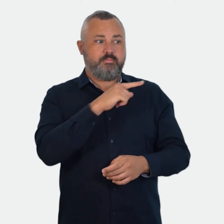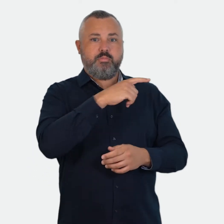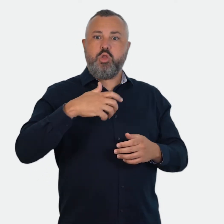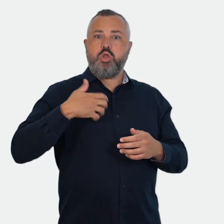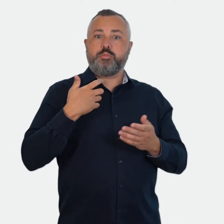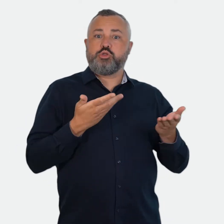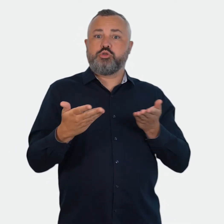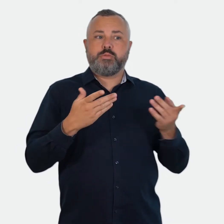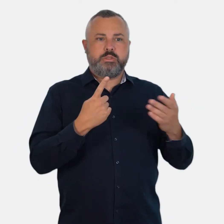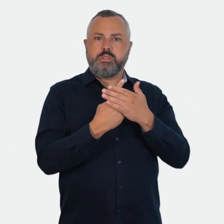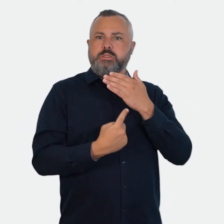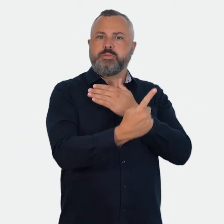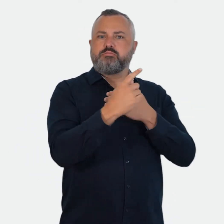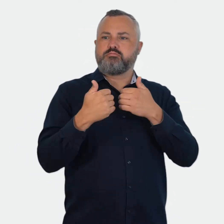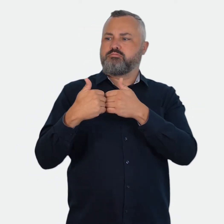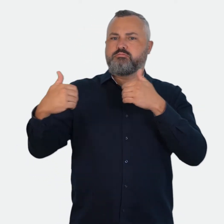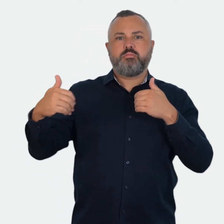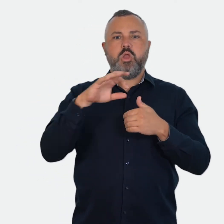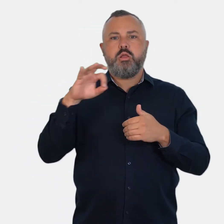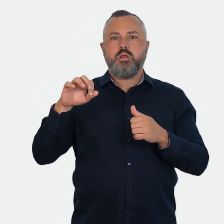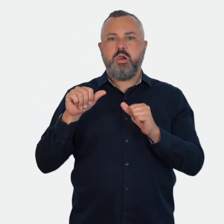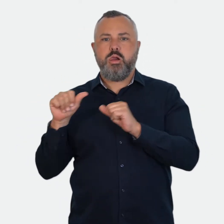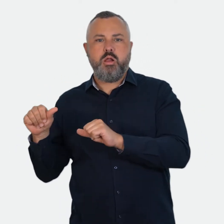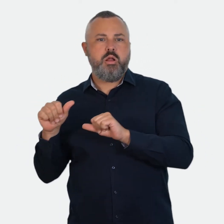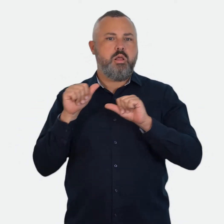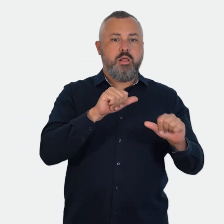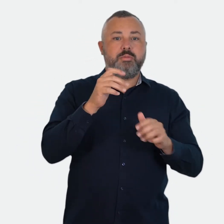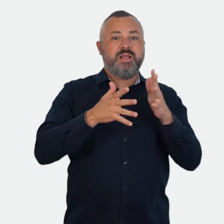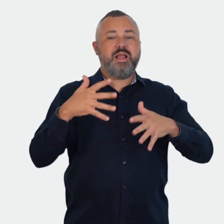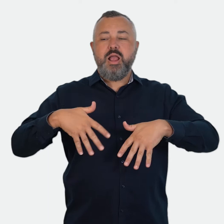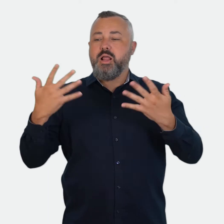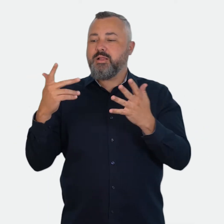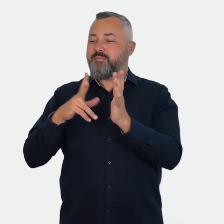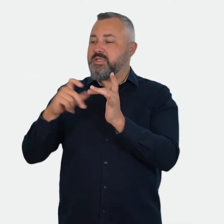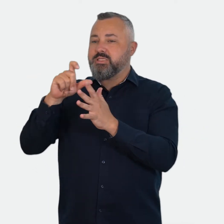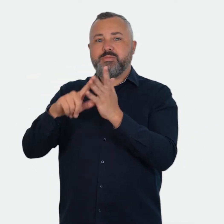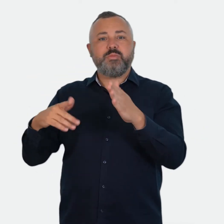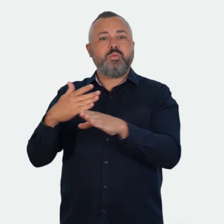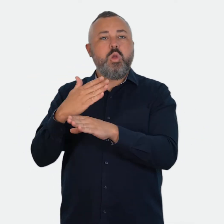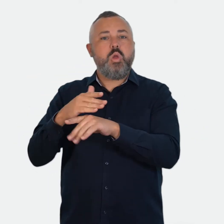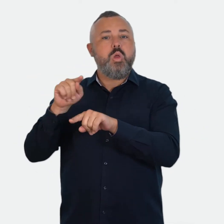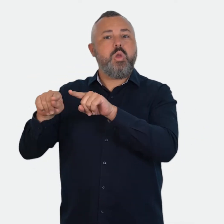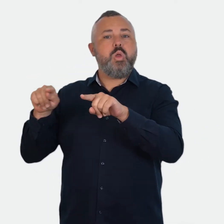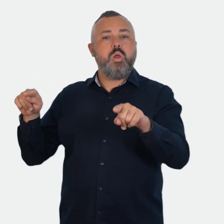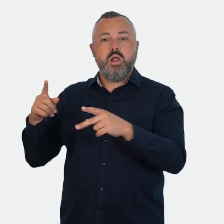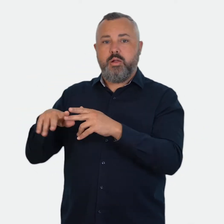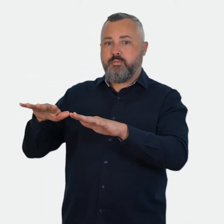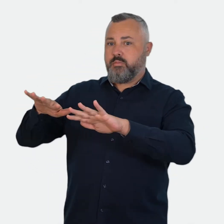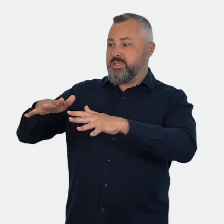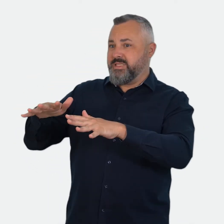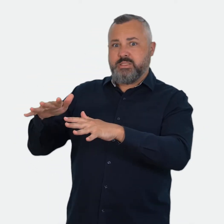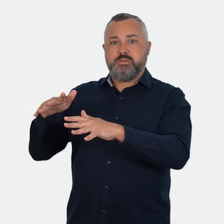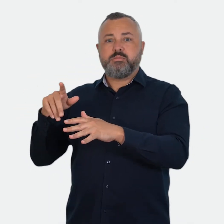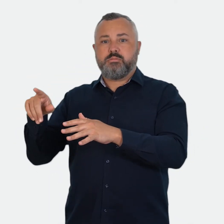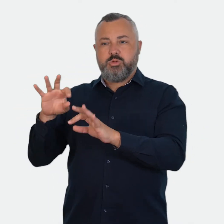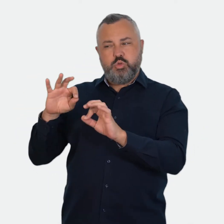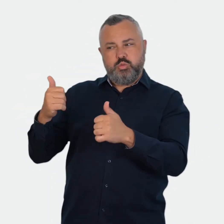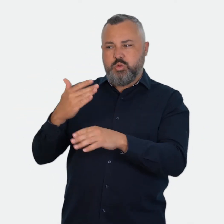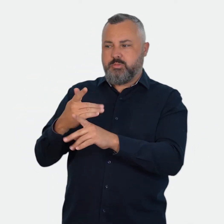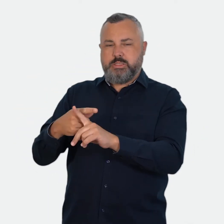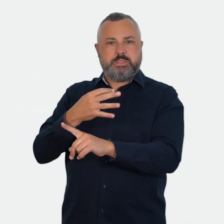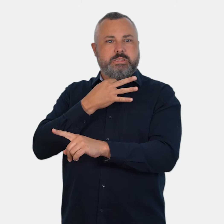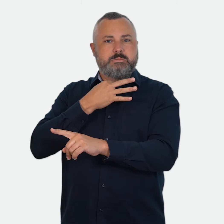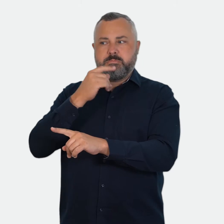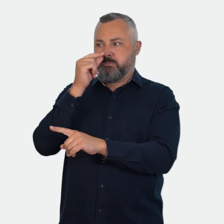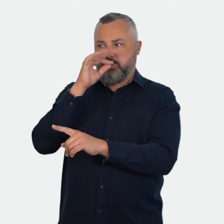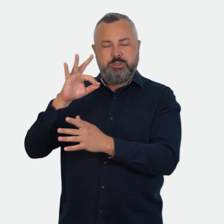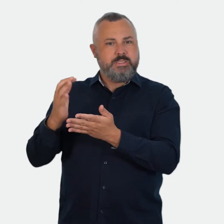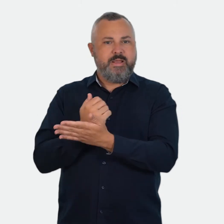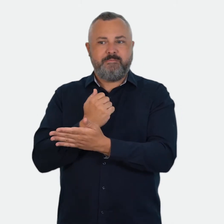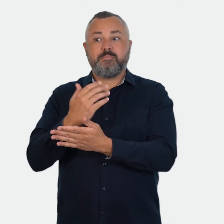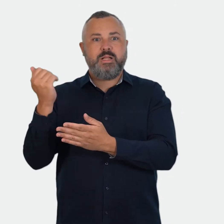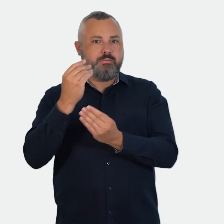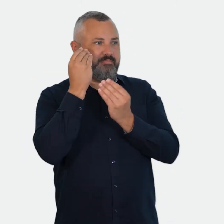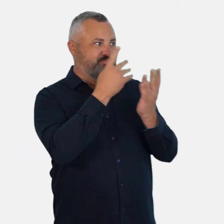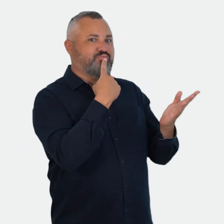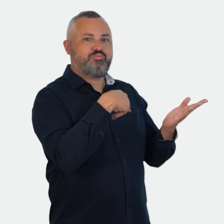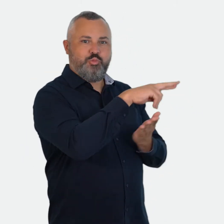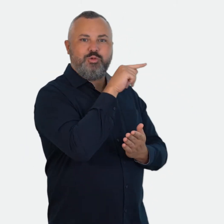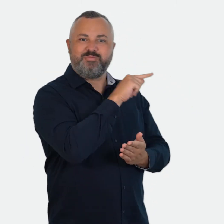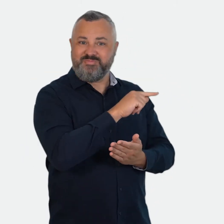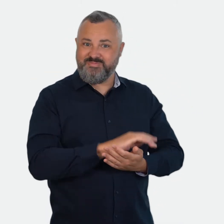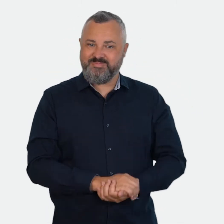An independent complaints service where quality and safety concerns about any Victorian disability worker can be reported.